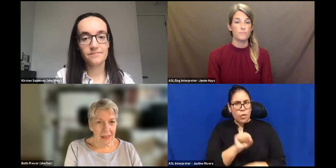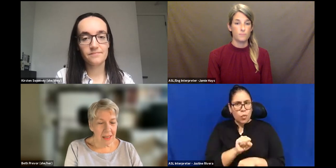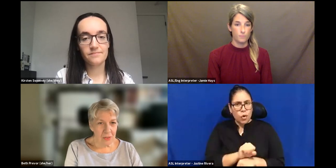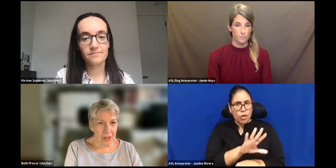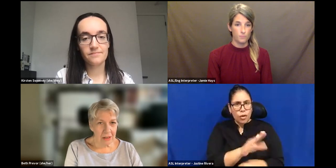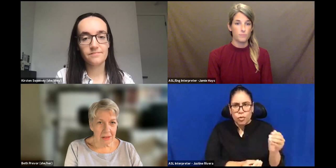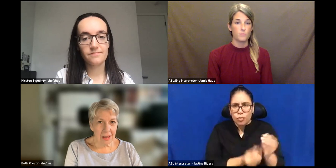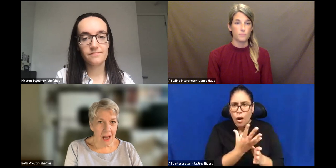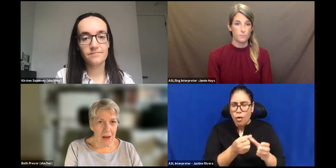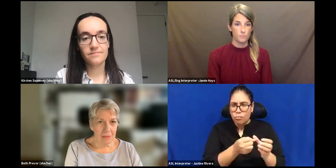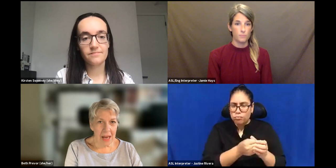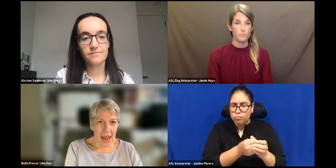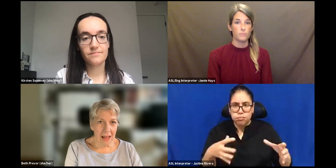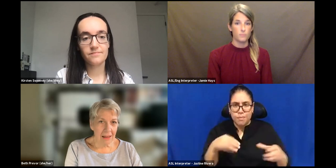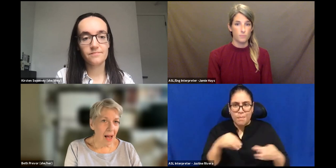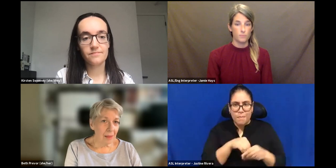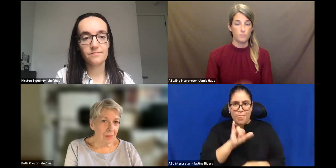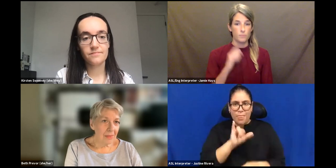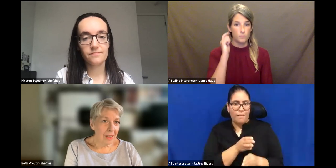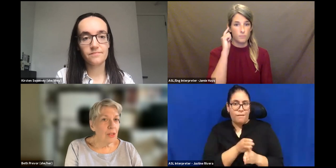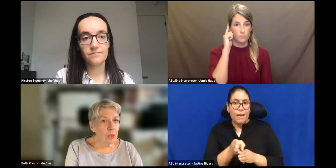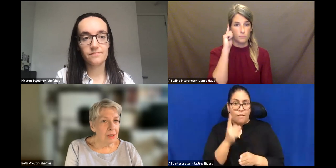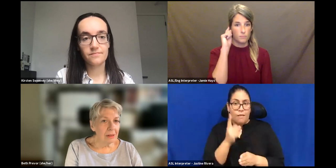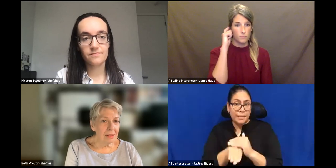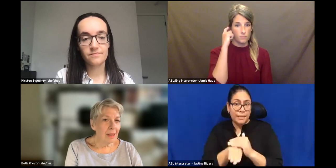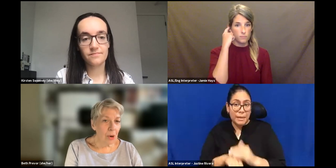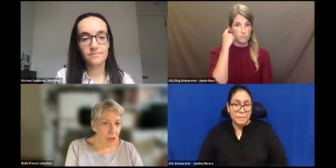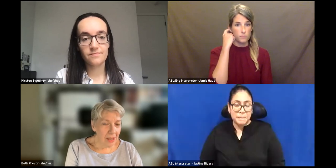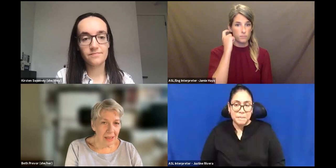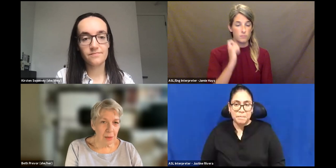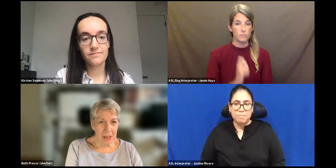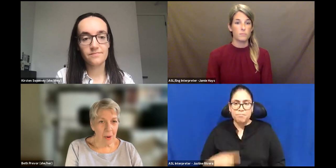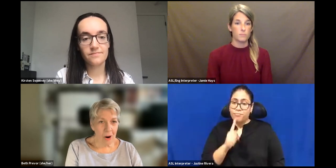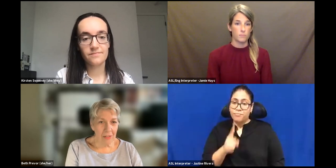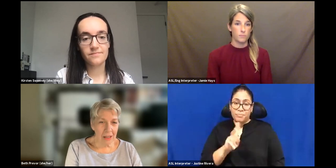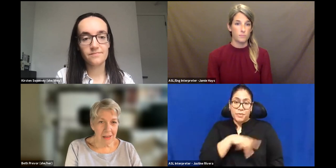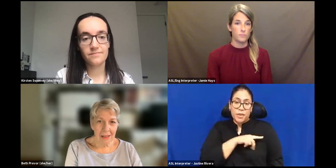in this field. And I'm thrilled, personally, to be a part of it.